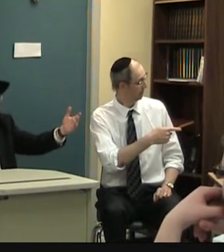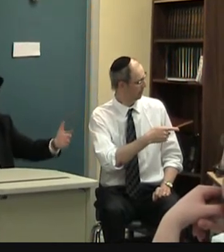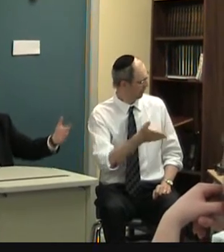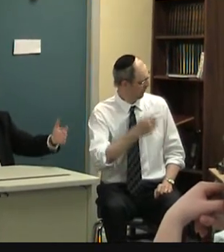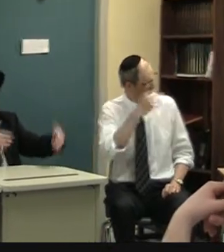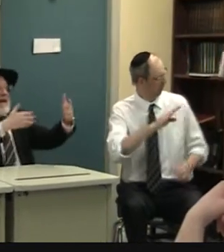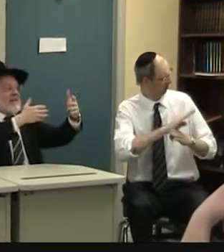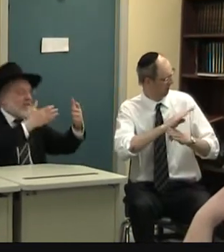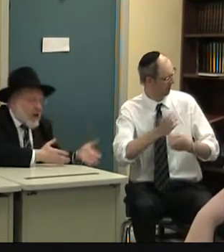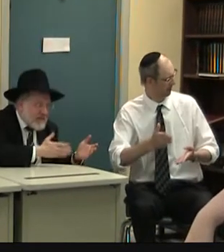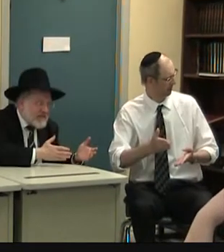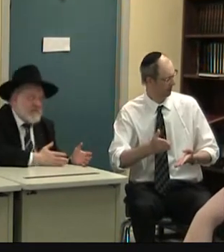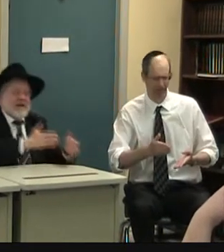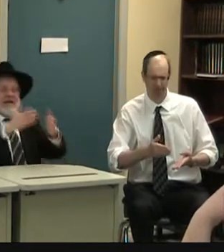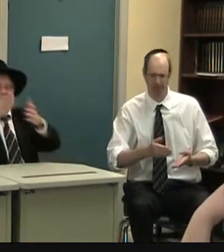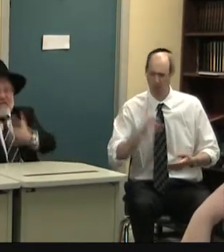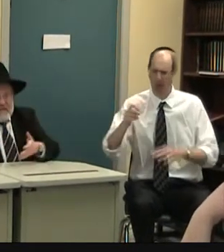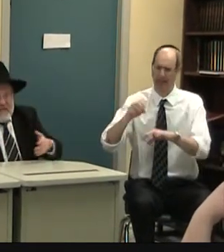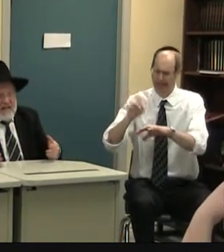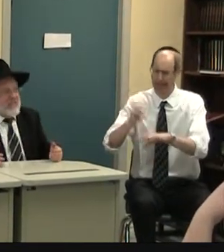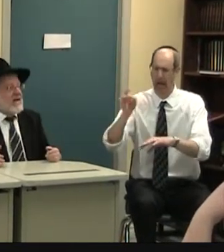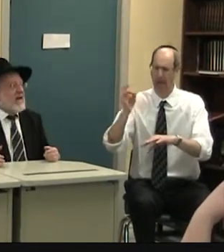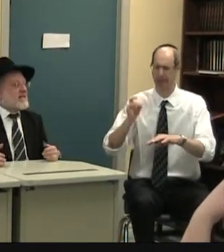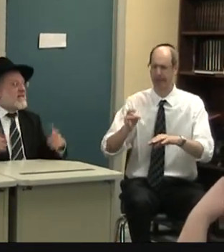So one guy isn't diamonds in one guy is a real estate one guy you some